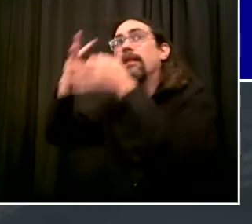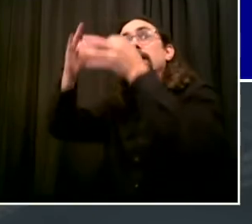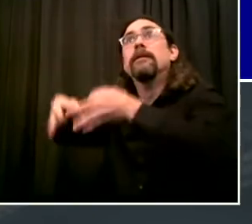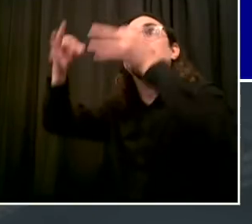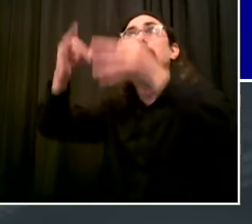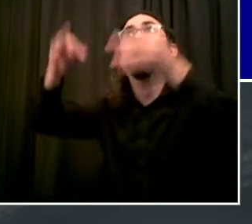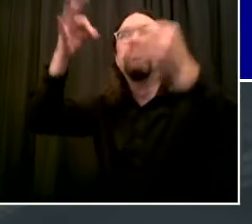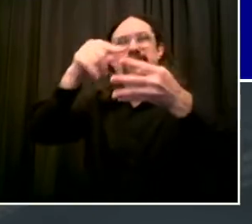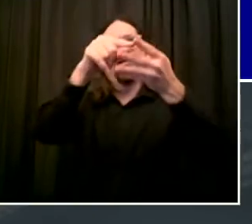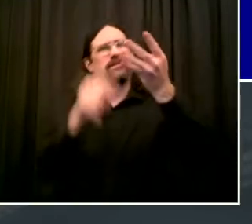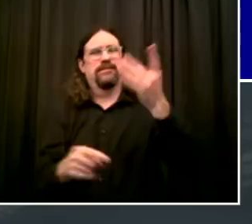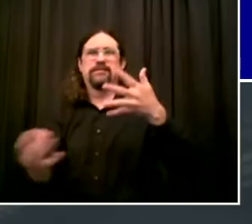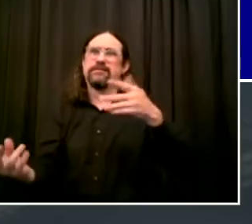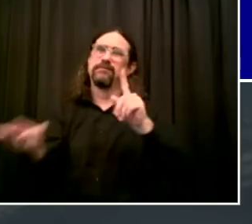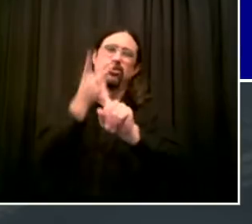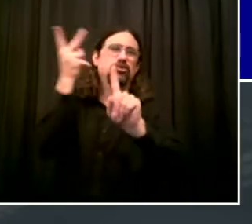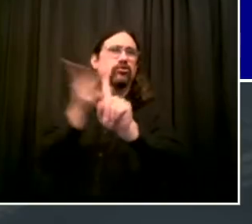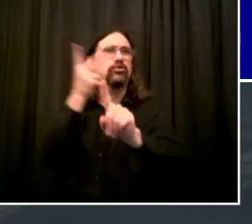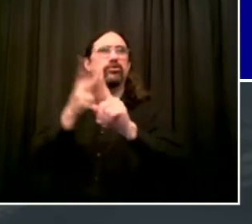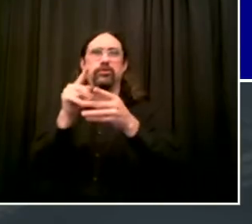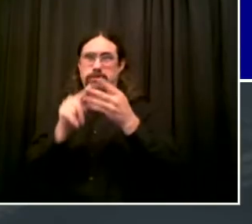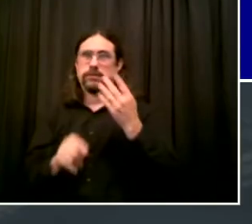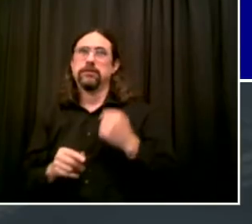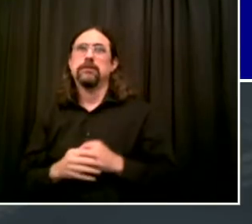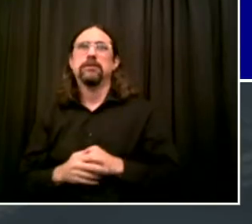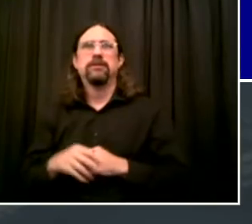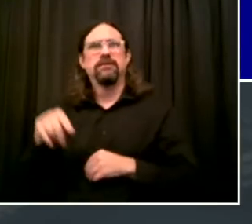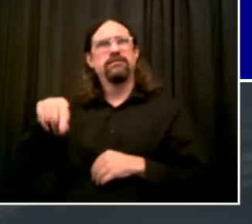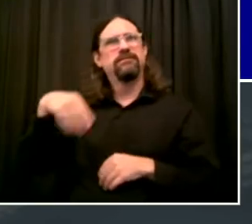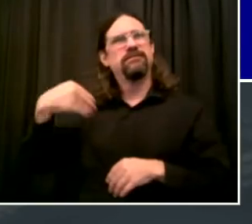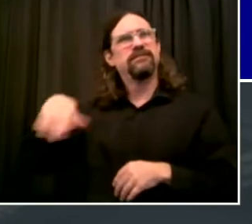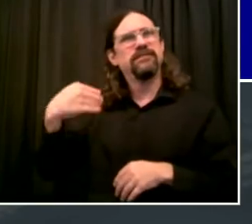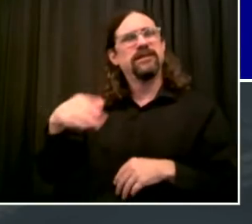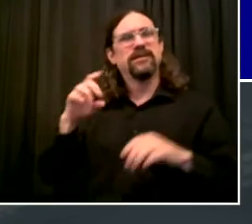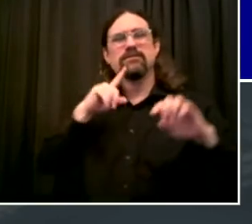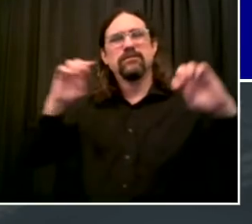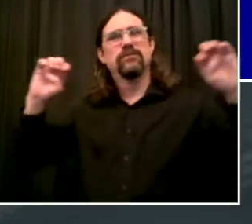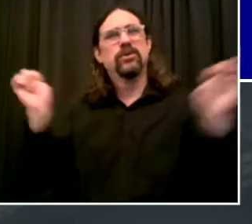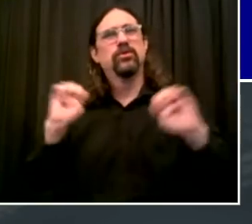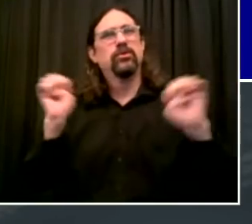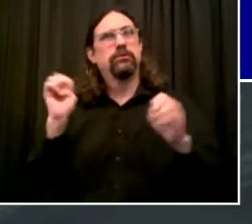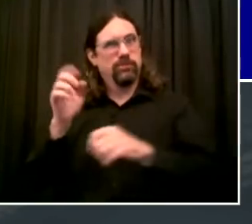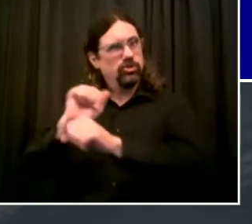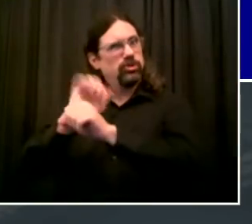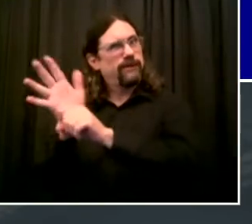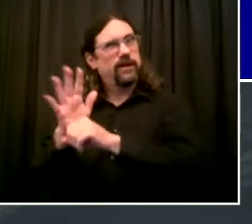THIS IS WHAT WE HAVE ENBE OIDNG AND WHAT WE HAVE BEEN TALKING AUBOT VEOR E THLAT SFOUR MONTHS BECAUSE THIS CRISIS HAS CAUSED